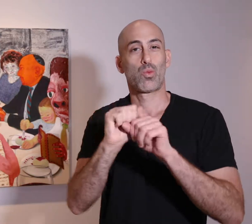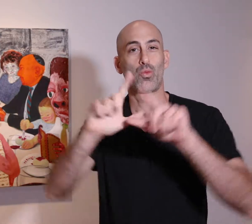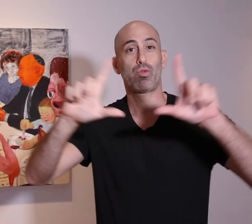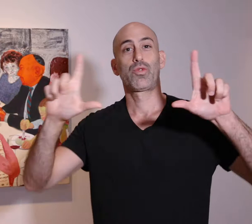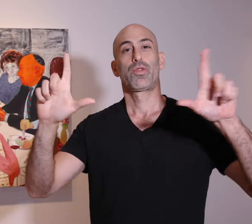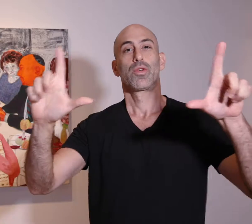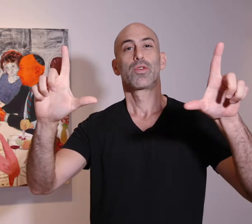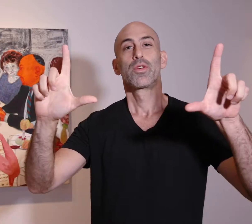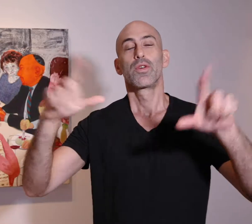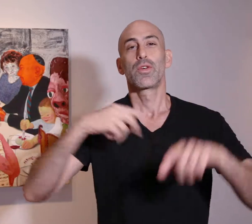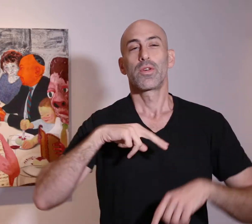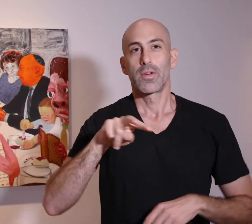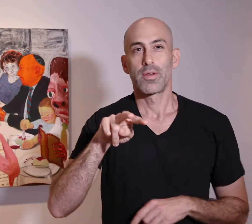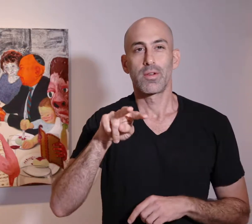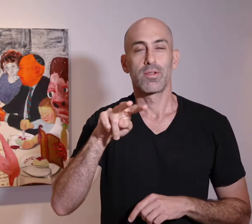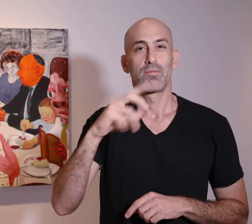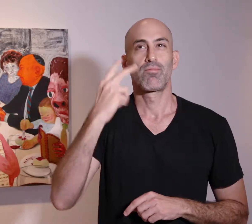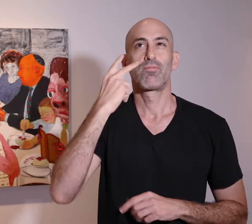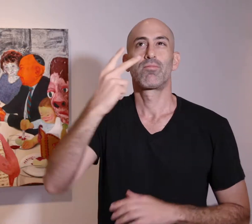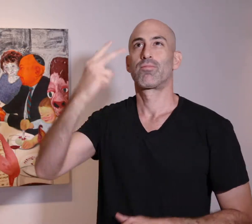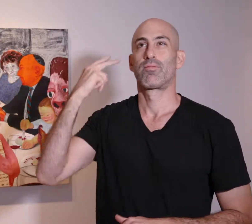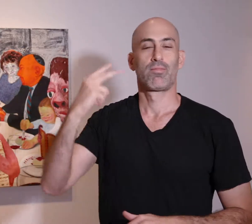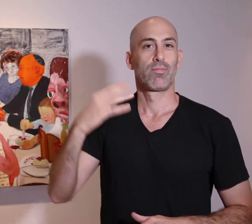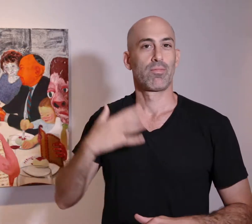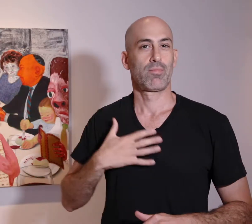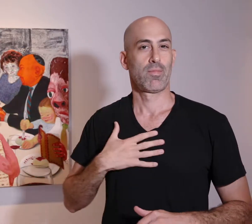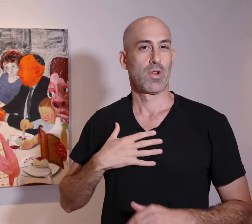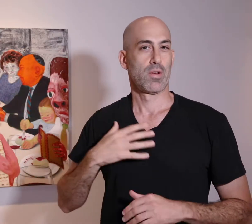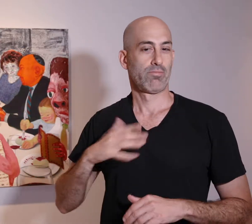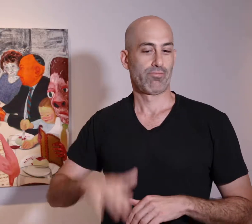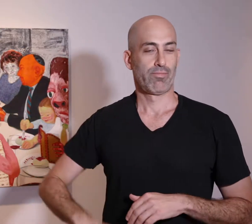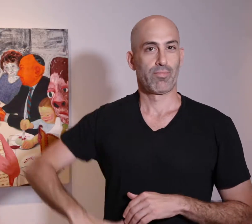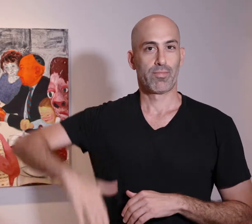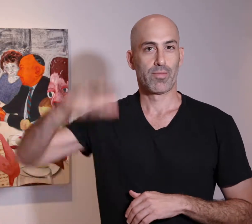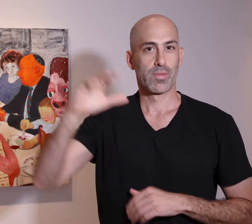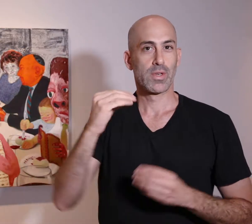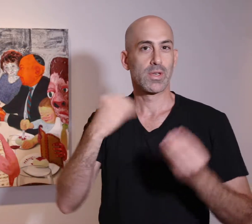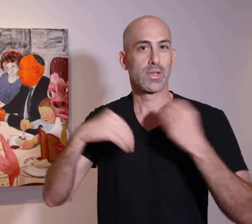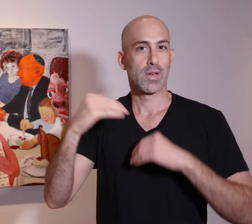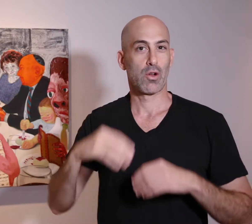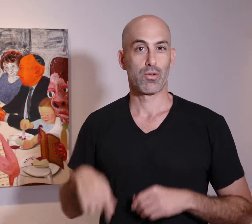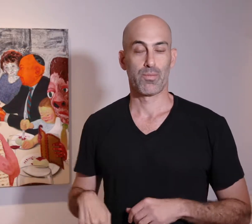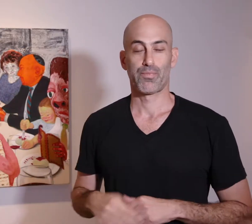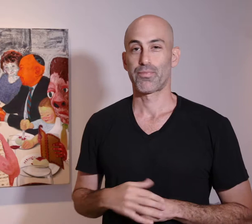it conjures memories of dining in my upbringing.